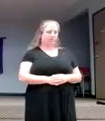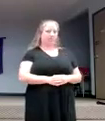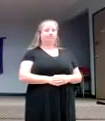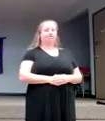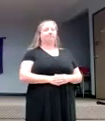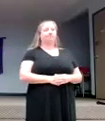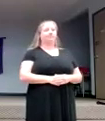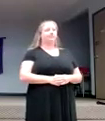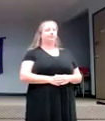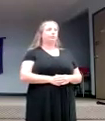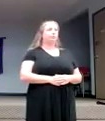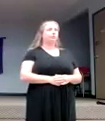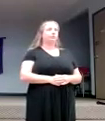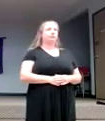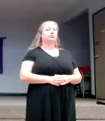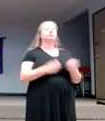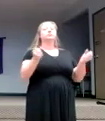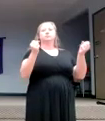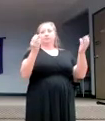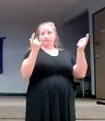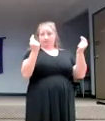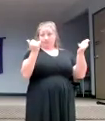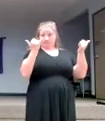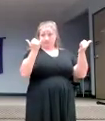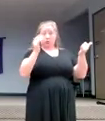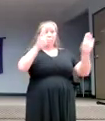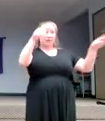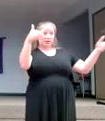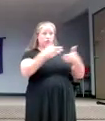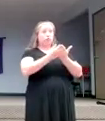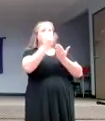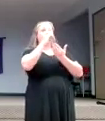Next slide please. So what I want to do right now is go ahead and introduce the project team.